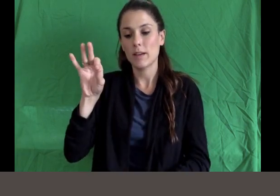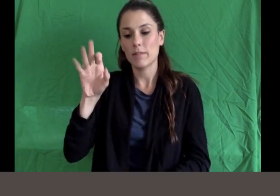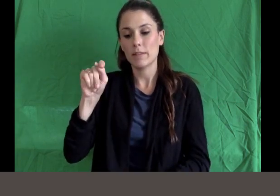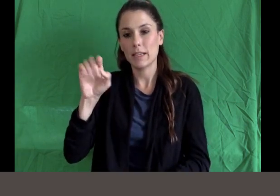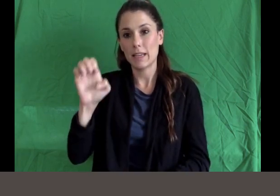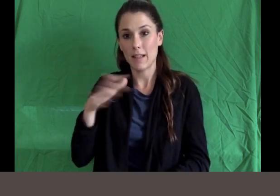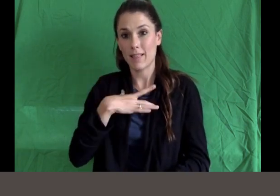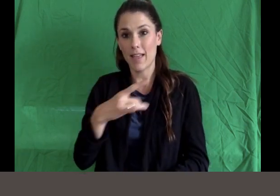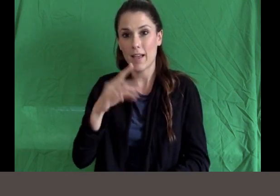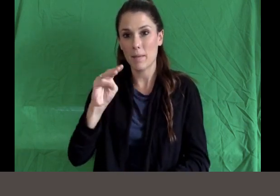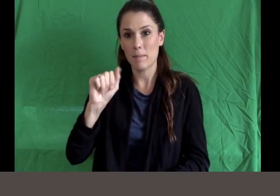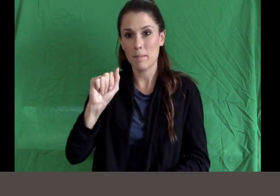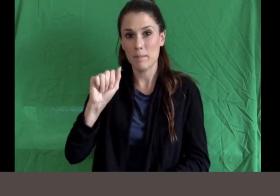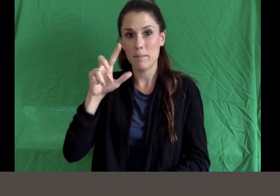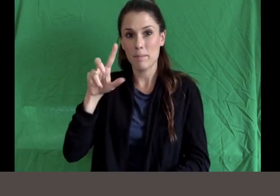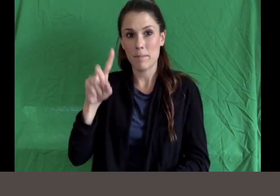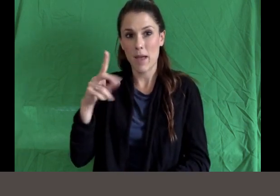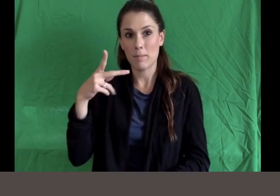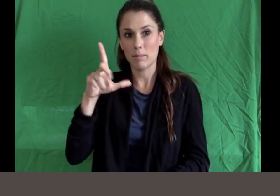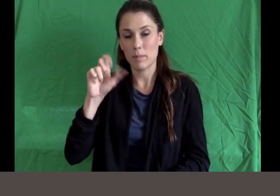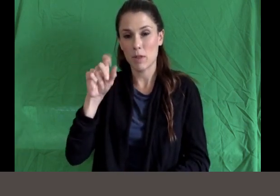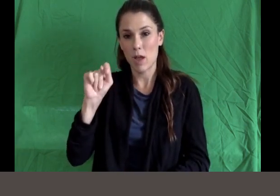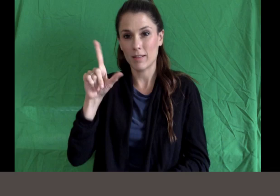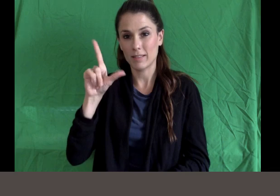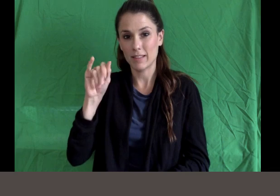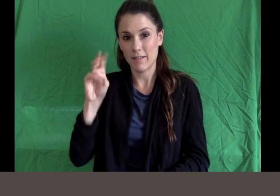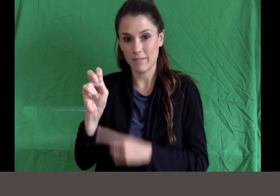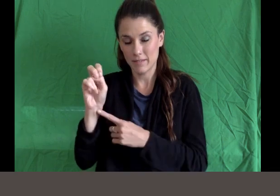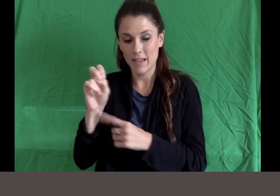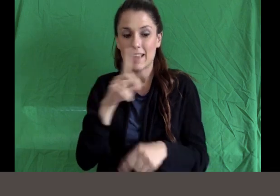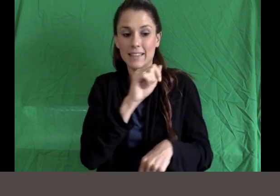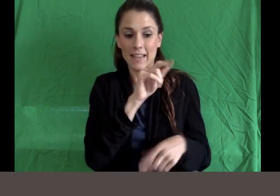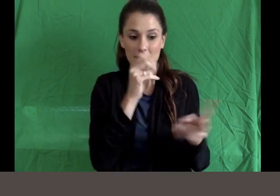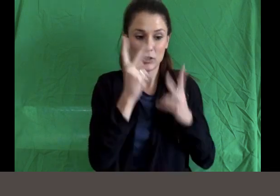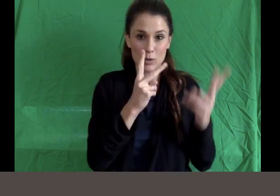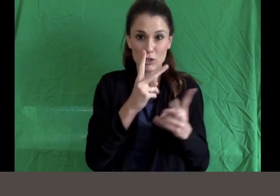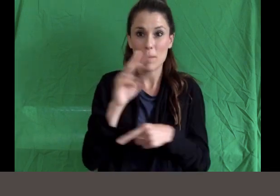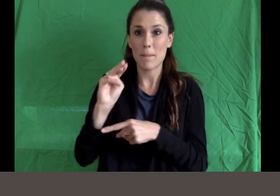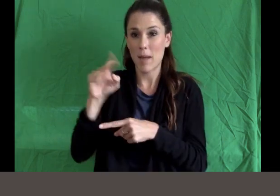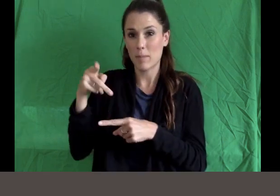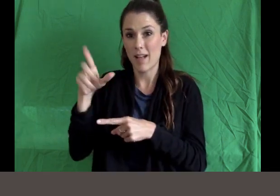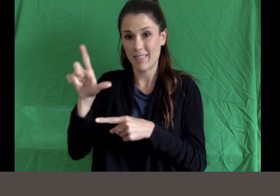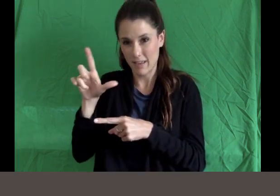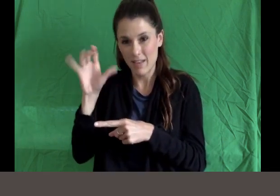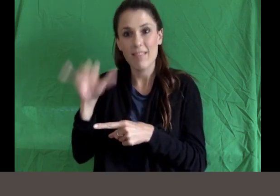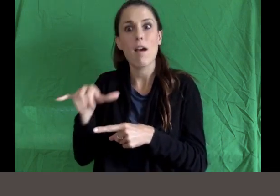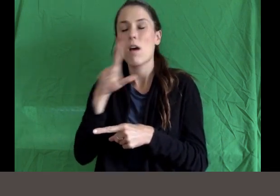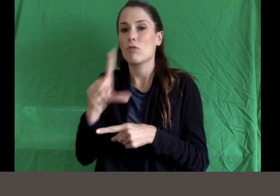Now data visualization and Matplotlib are two of my favorite topics ever to talk about